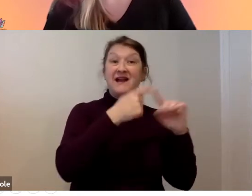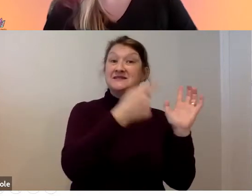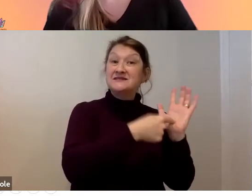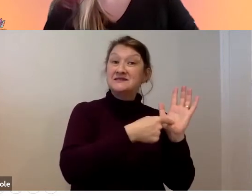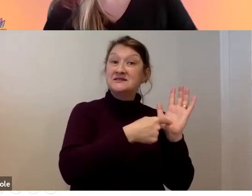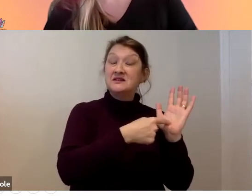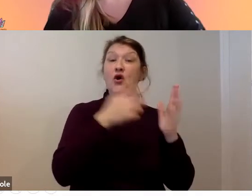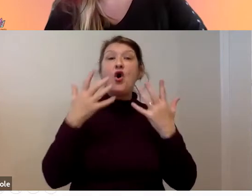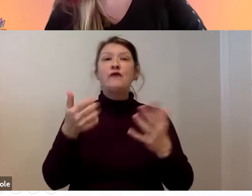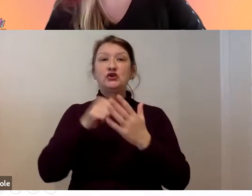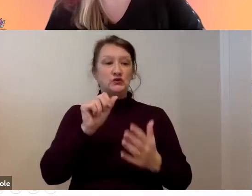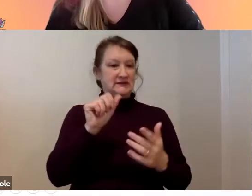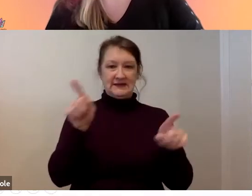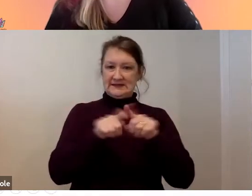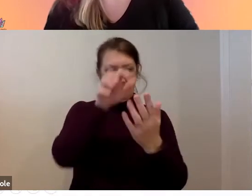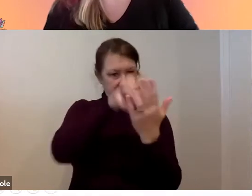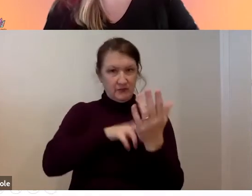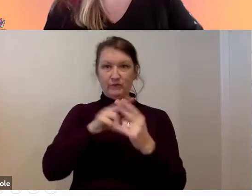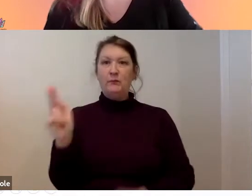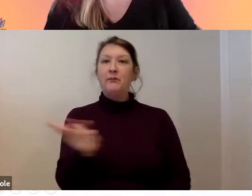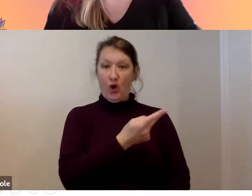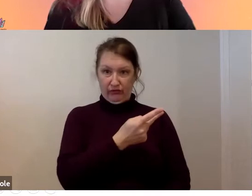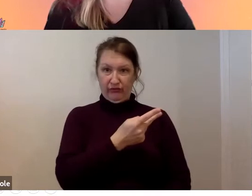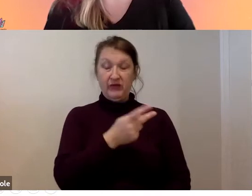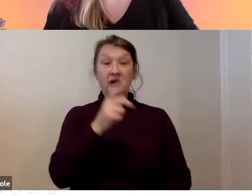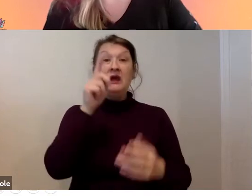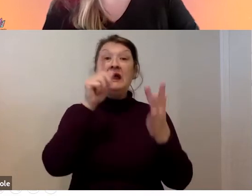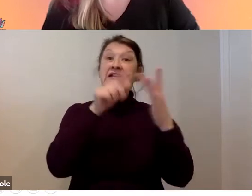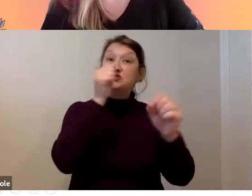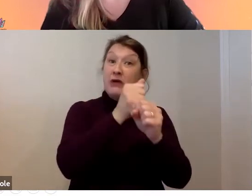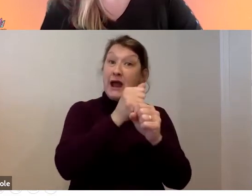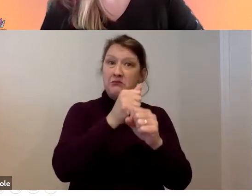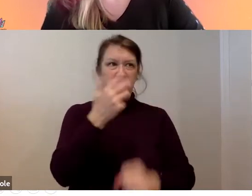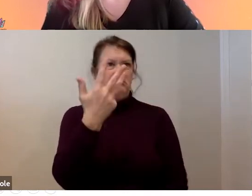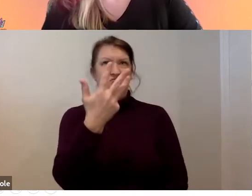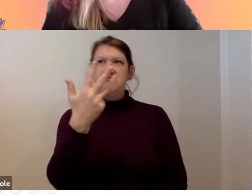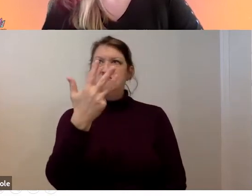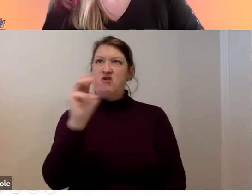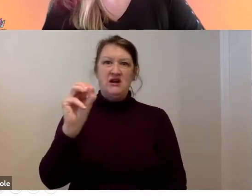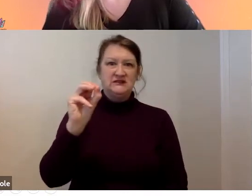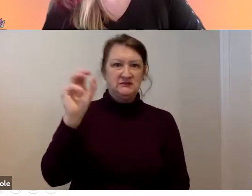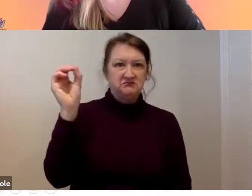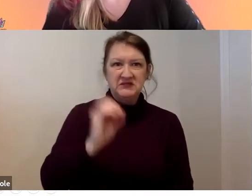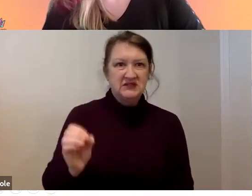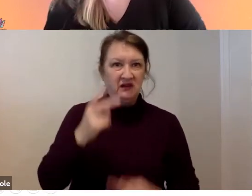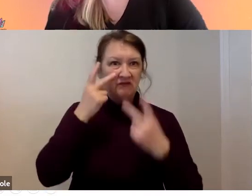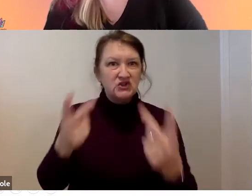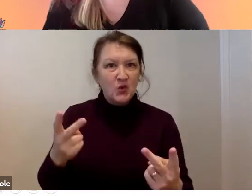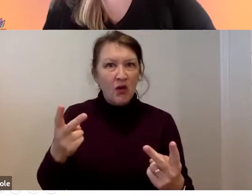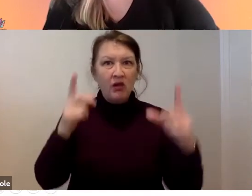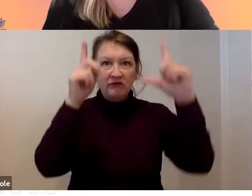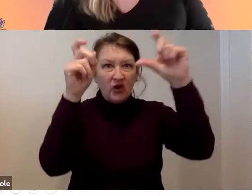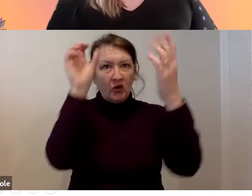Because it is 95% photos, you have to describe what it is otherwise